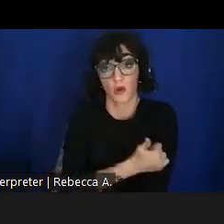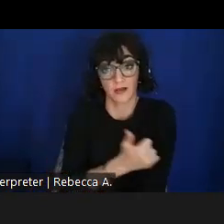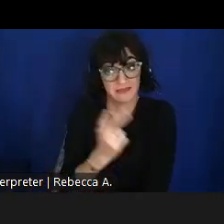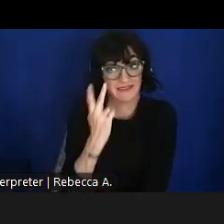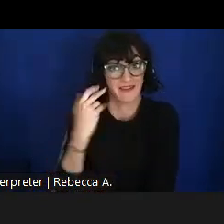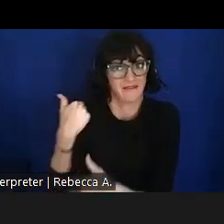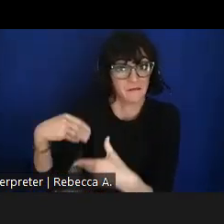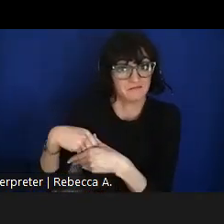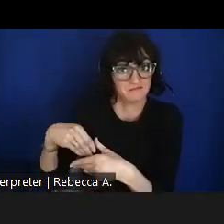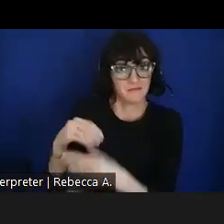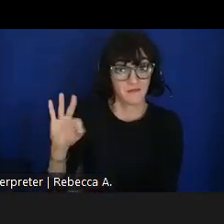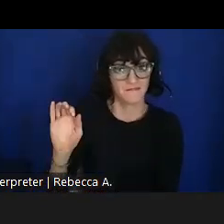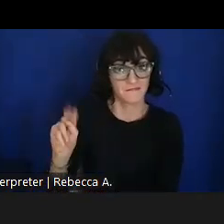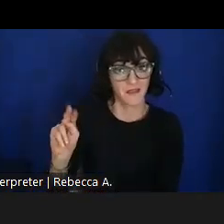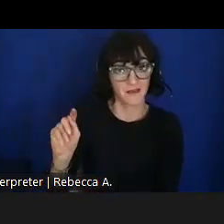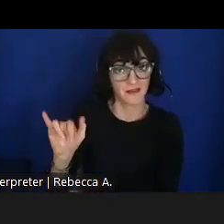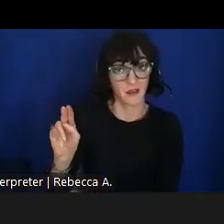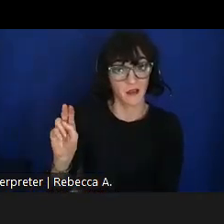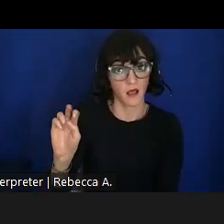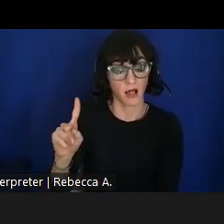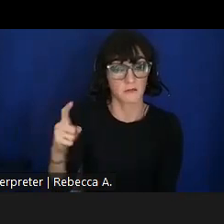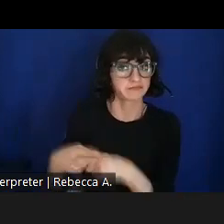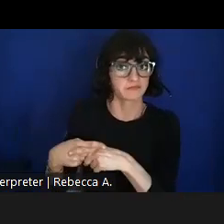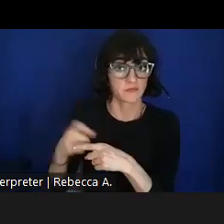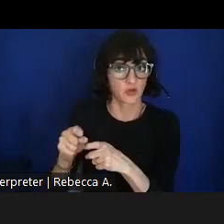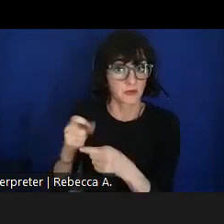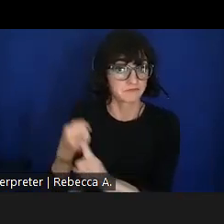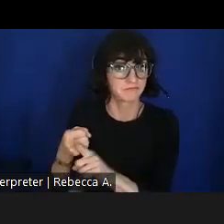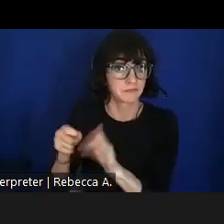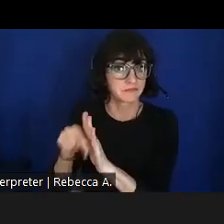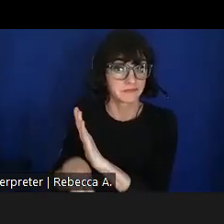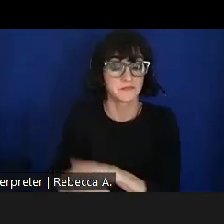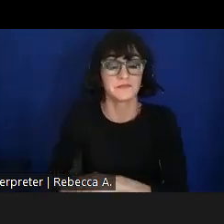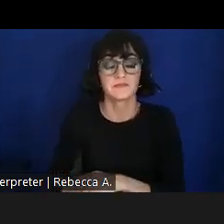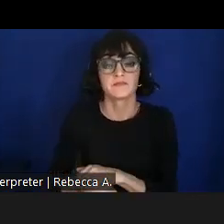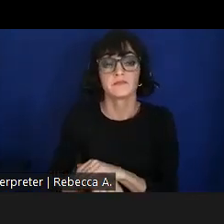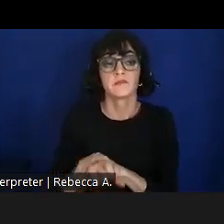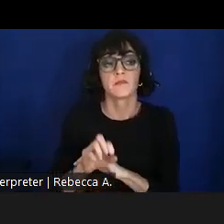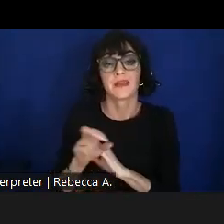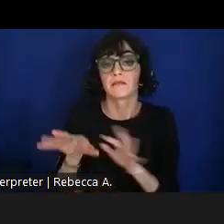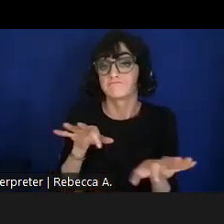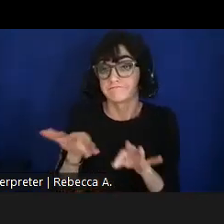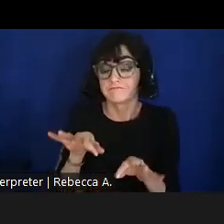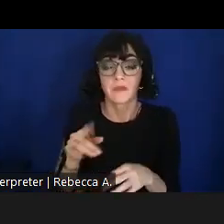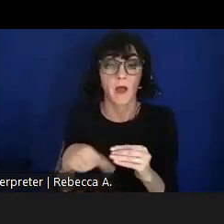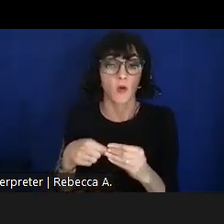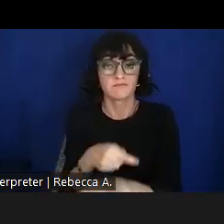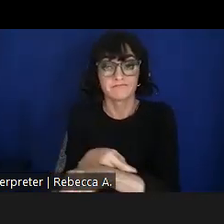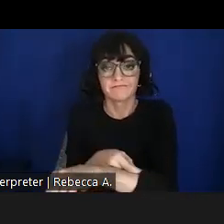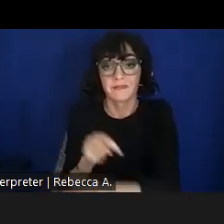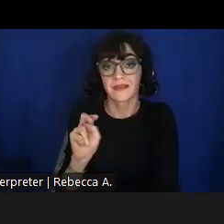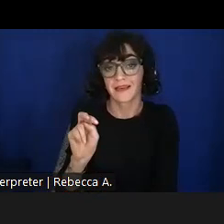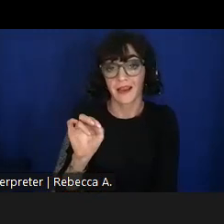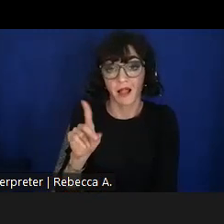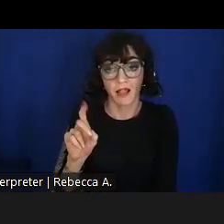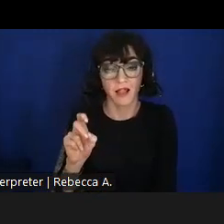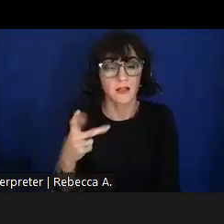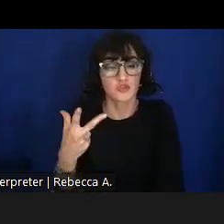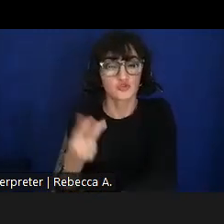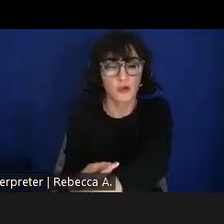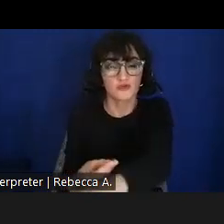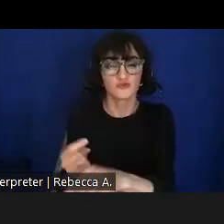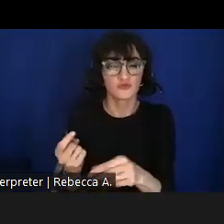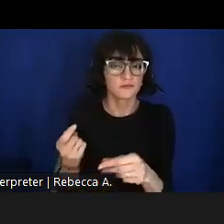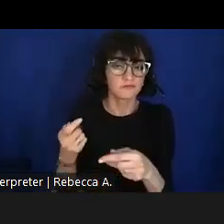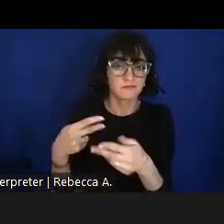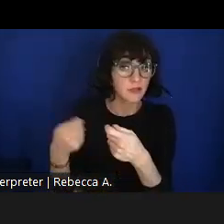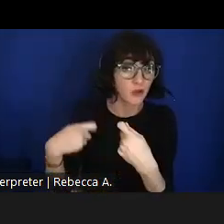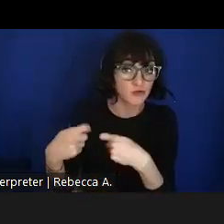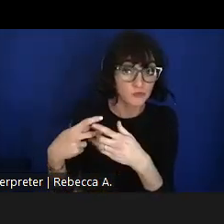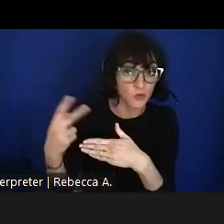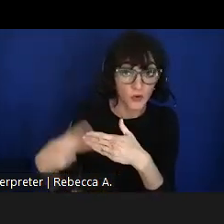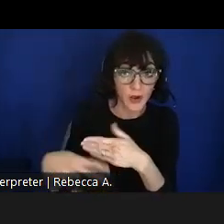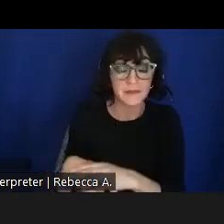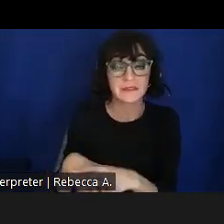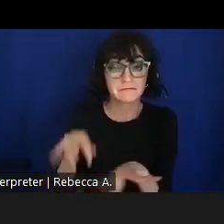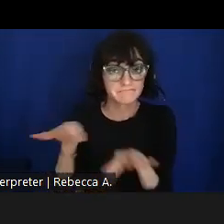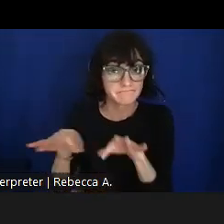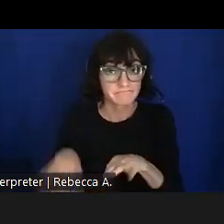use, a needle or syringe exchange uh programs or or syringe programs are um another popular